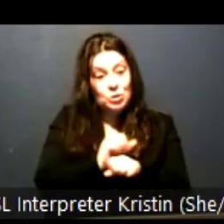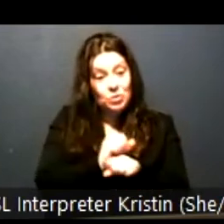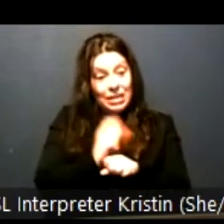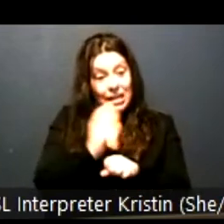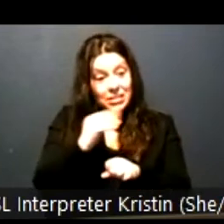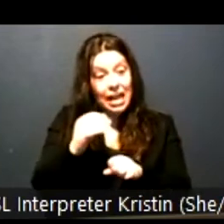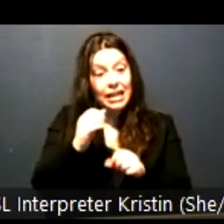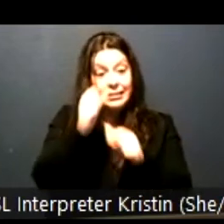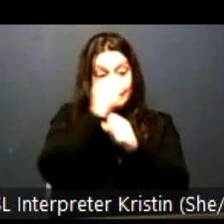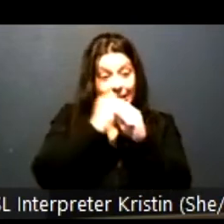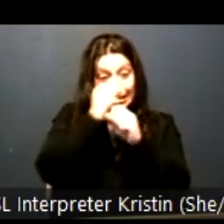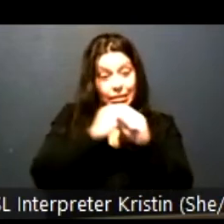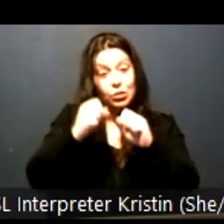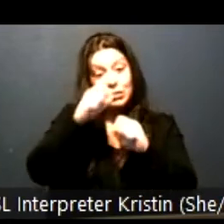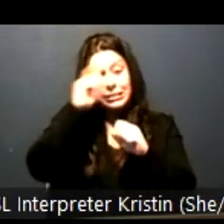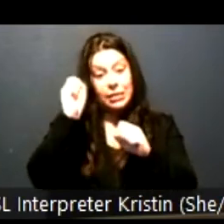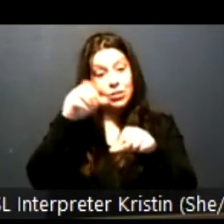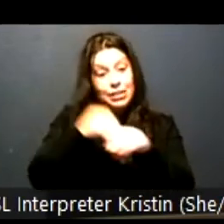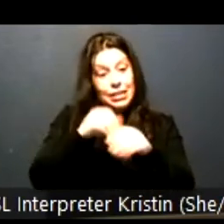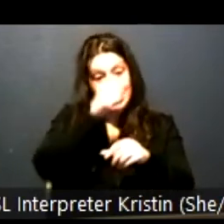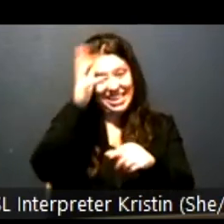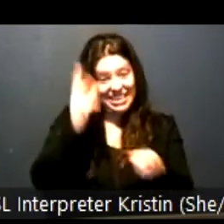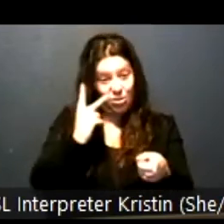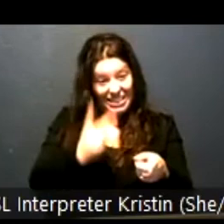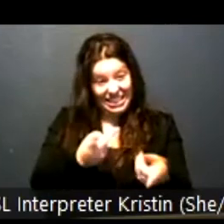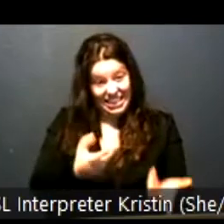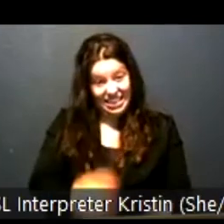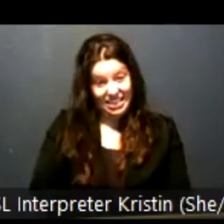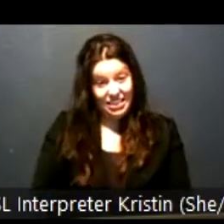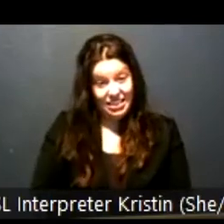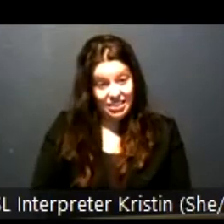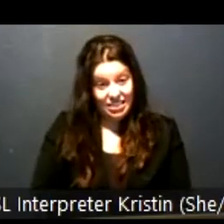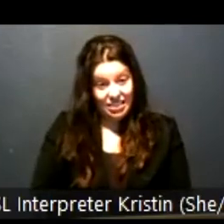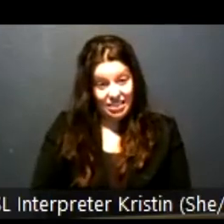in the summer in Alaska. These are mosquitoes um on this film. >>Erika: They look like birds,